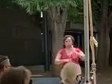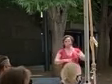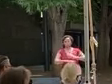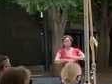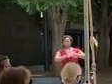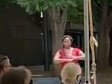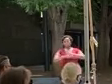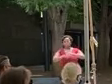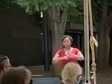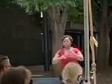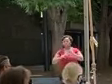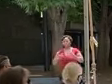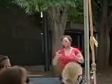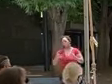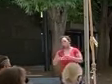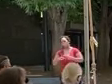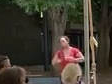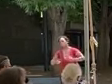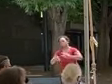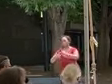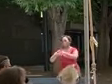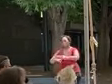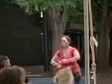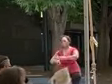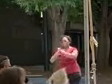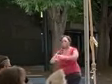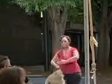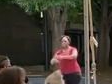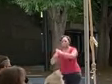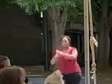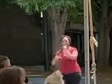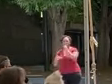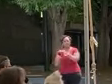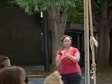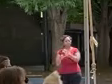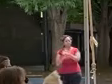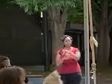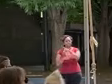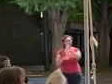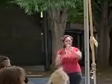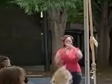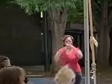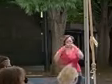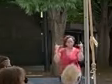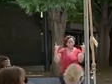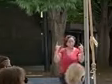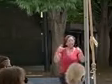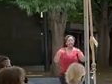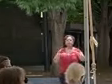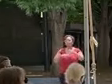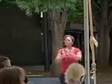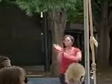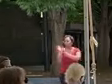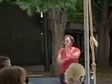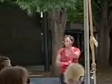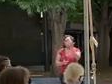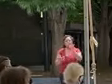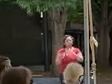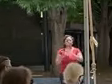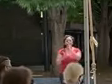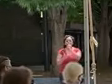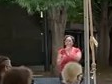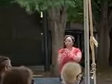Folks had to navigate a lack of PPE, a lack of care attendants, and much more with little guidance or support.